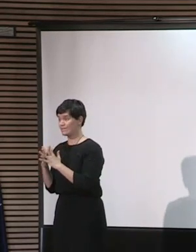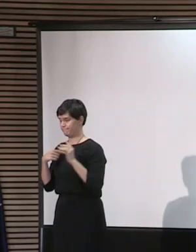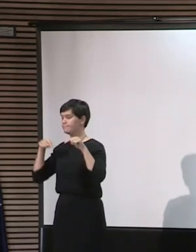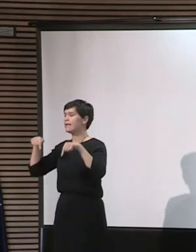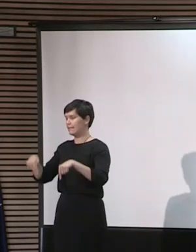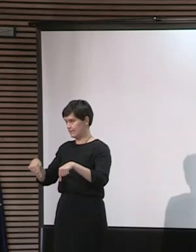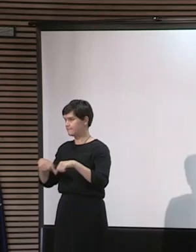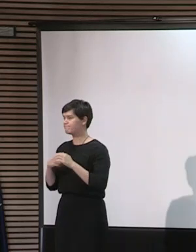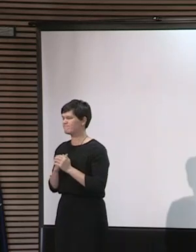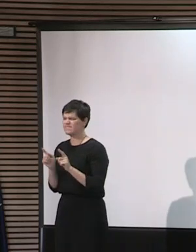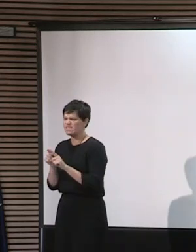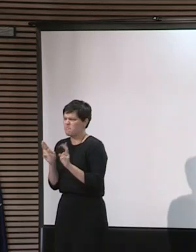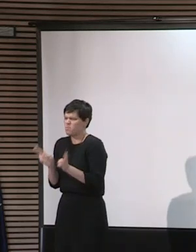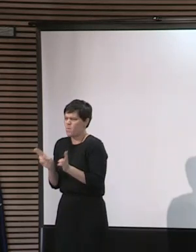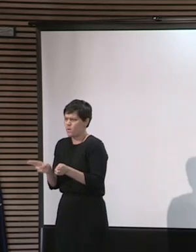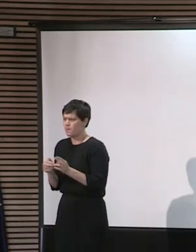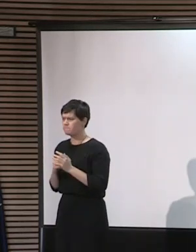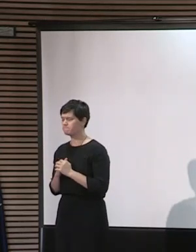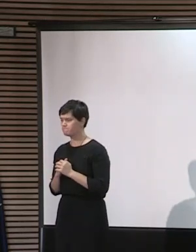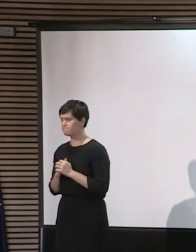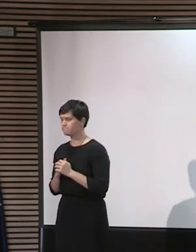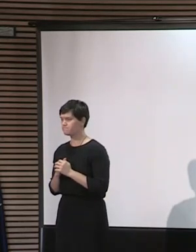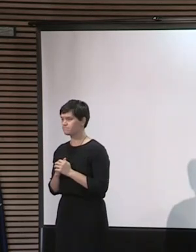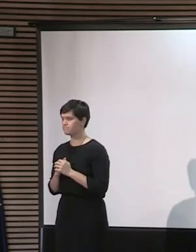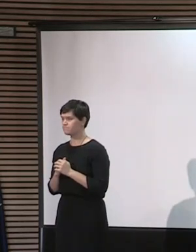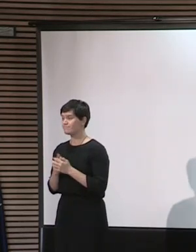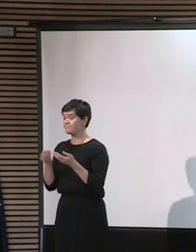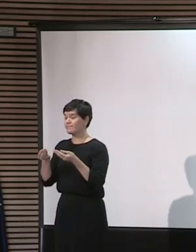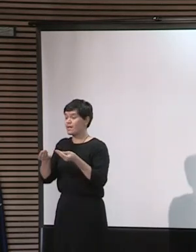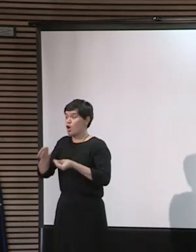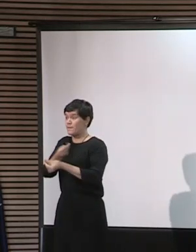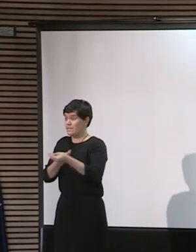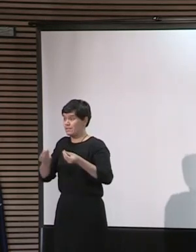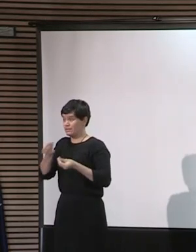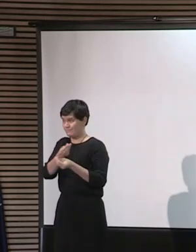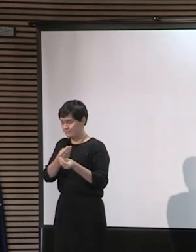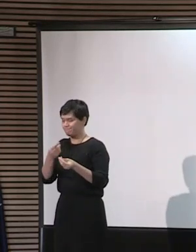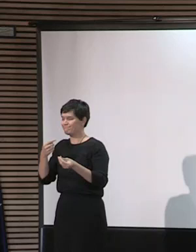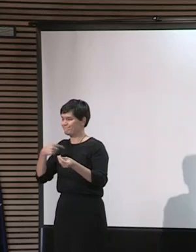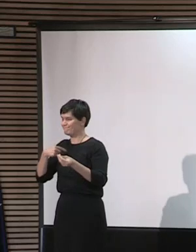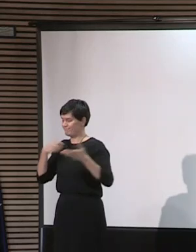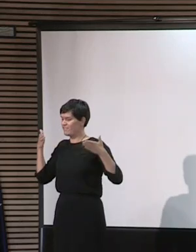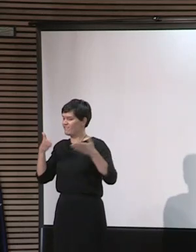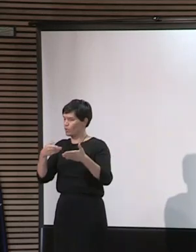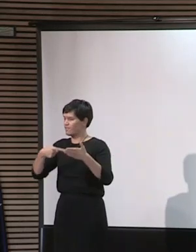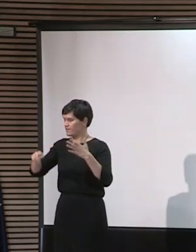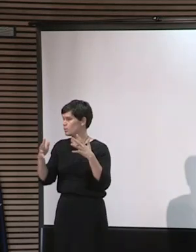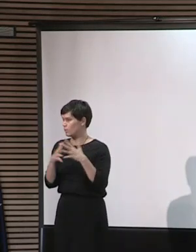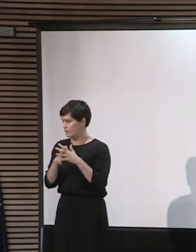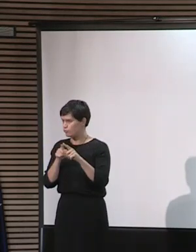udquestions for Dr Bloomfield. The House sits again this week. I'll be in the House on Tuesday and Wednesday, as